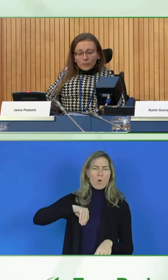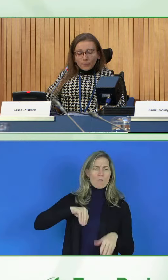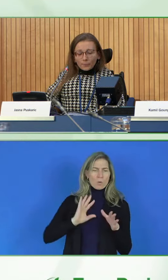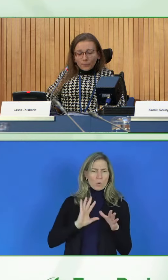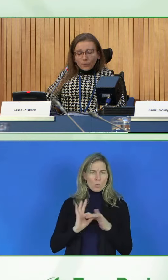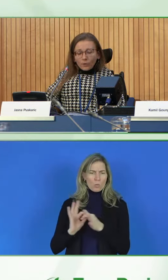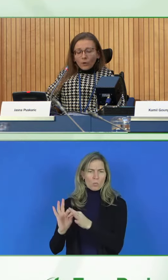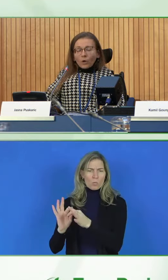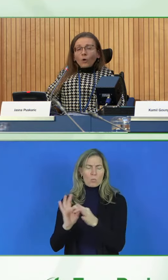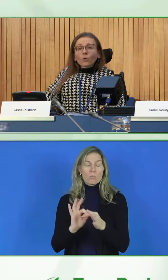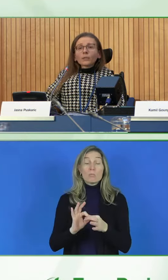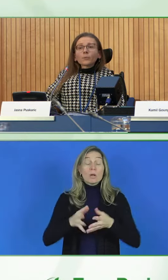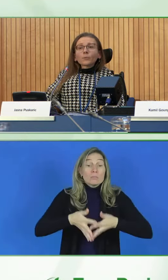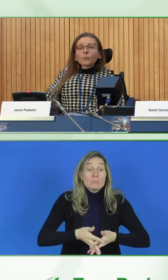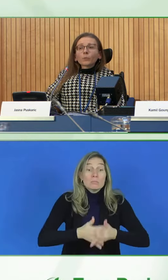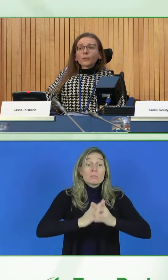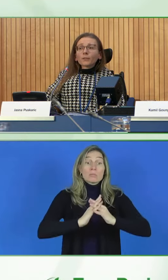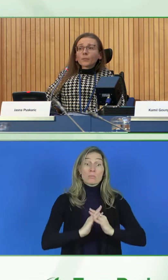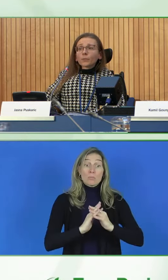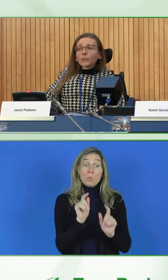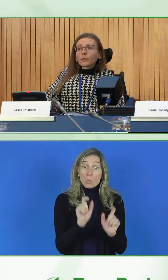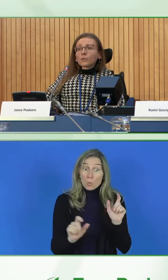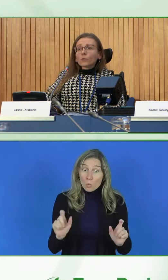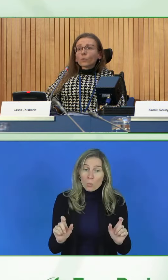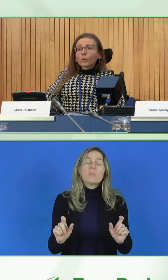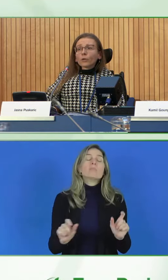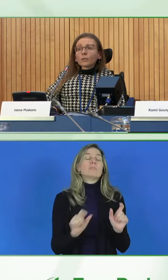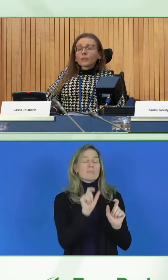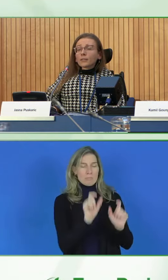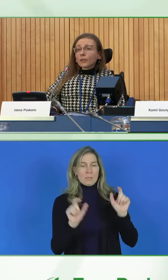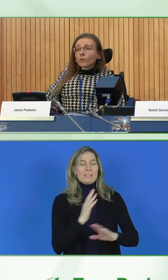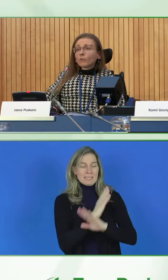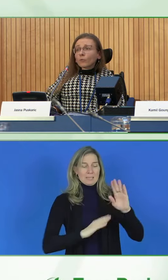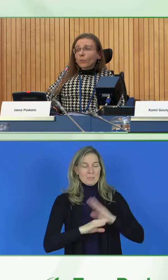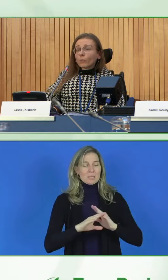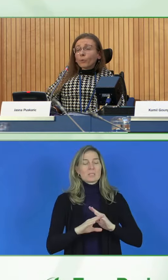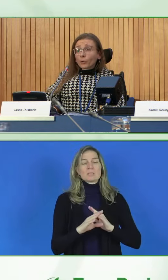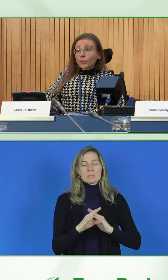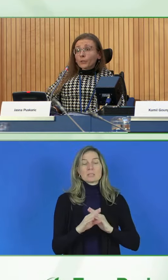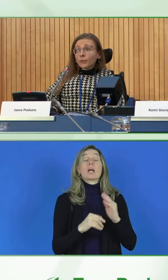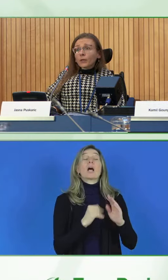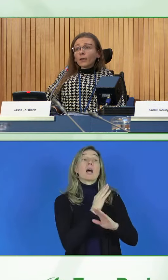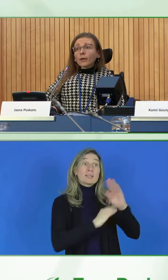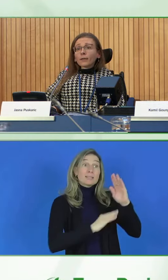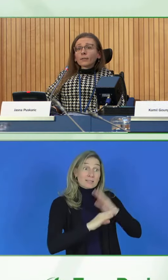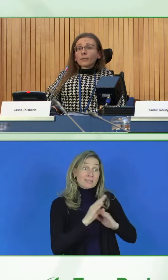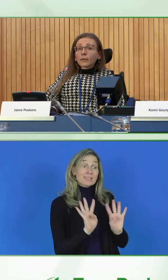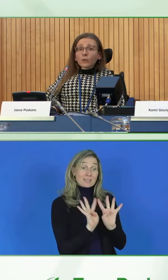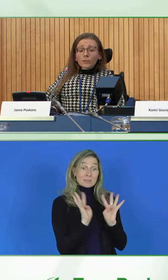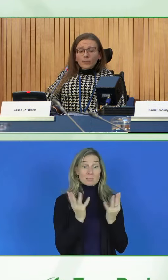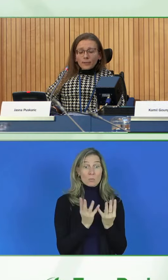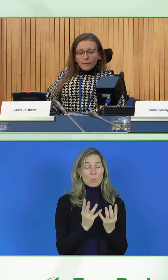The only people with disabilities work on the executive board and in counselling.